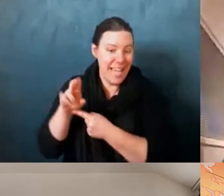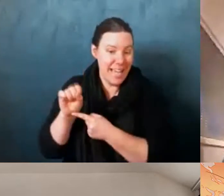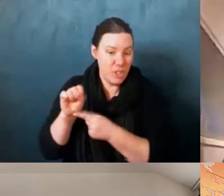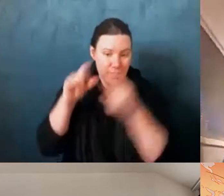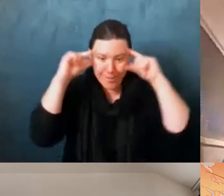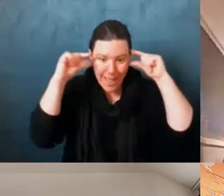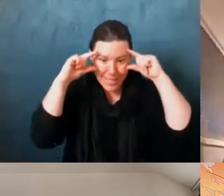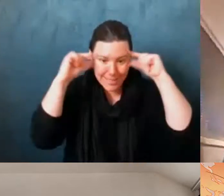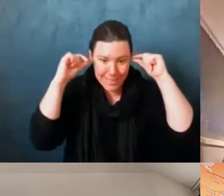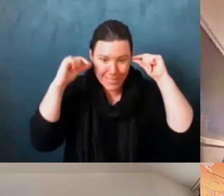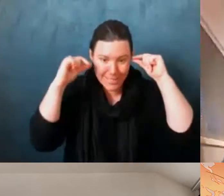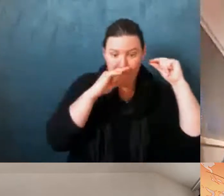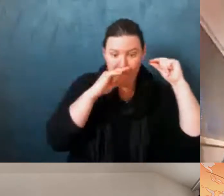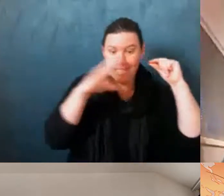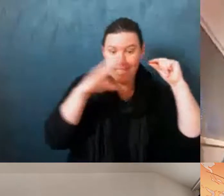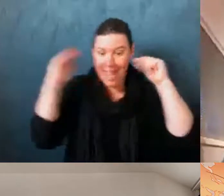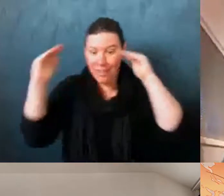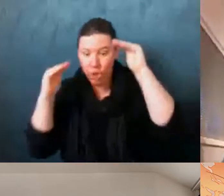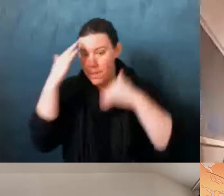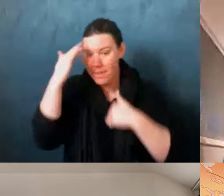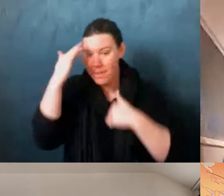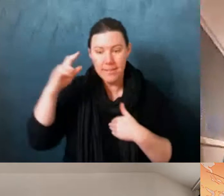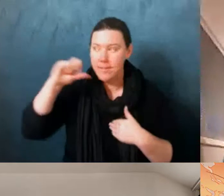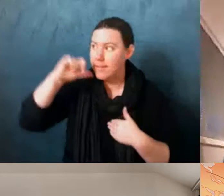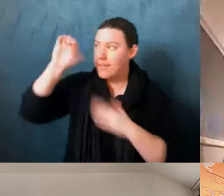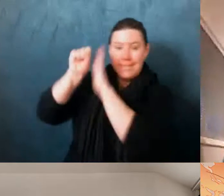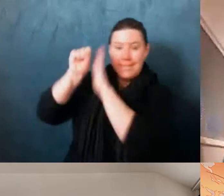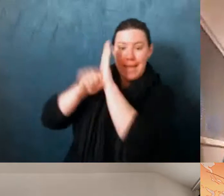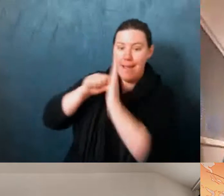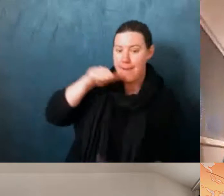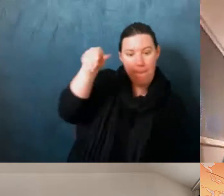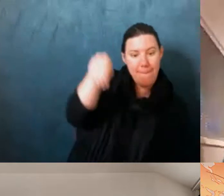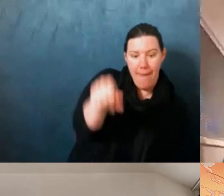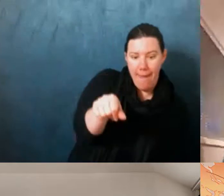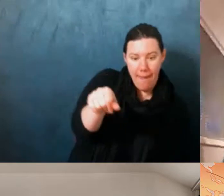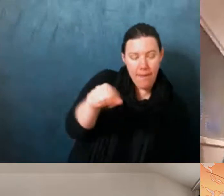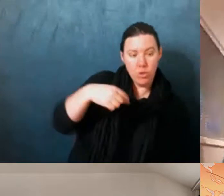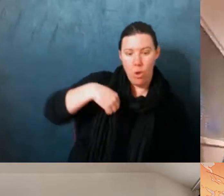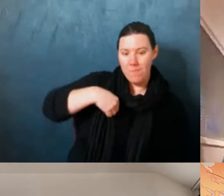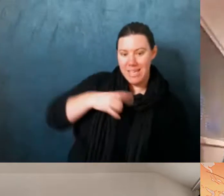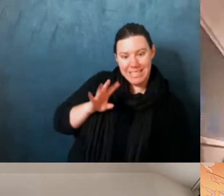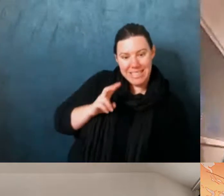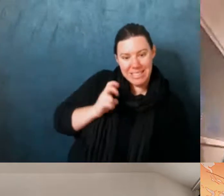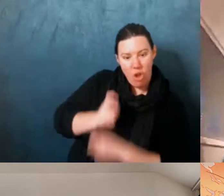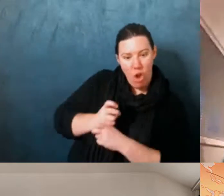So I'm one of the only ones left. And it's hard keeping my employees because we're so busy